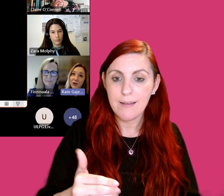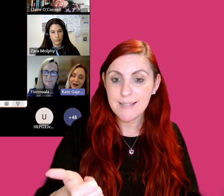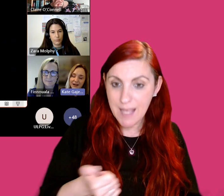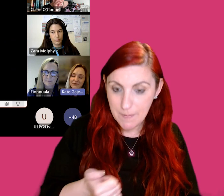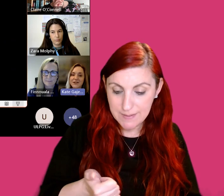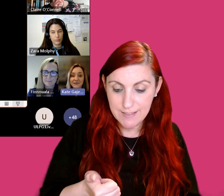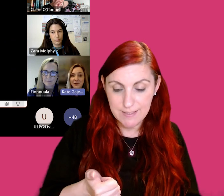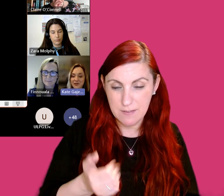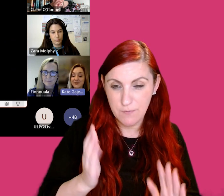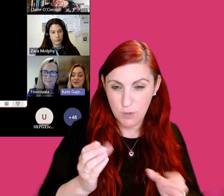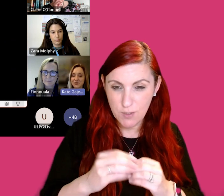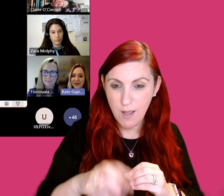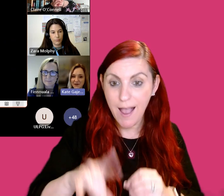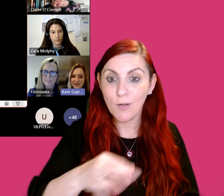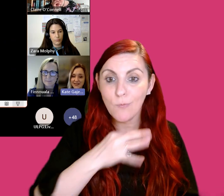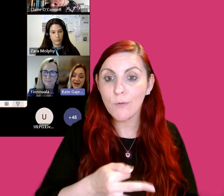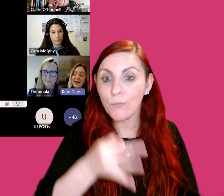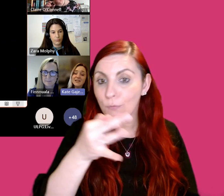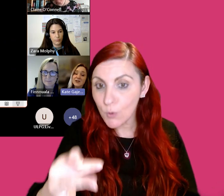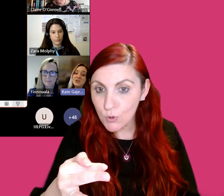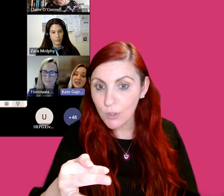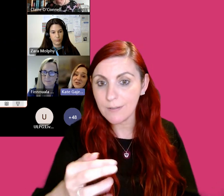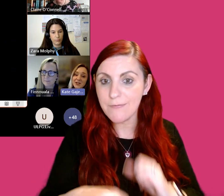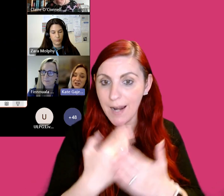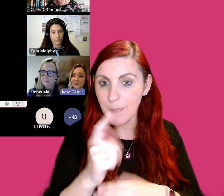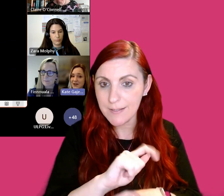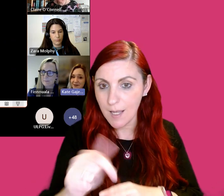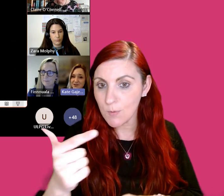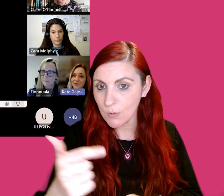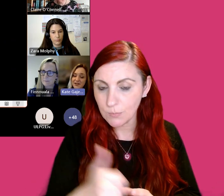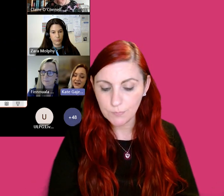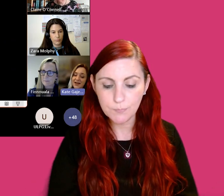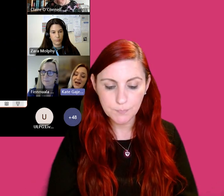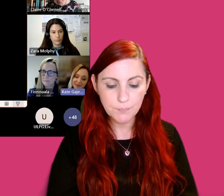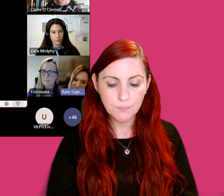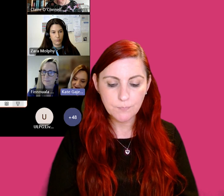lot higher risk of developing type two diabetes so just to mention when it comes to modeling